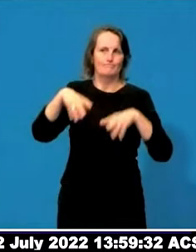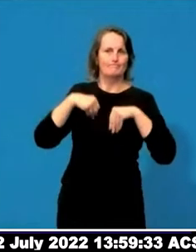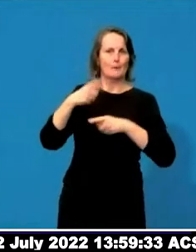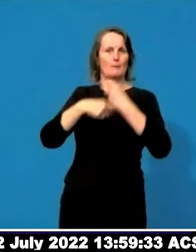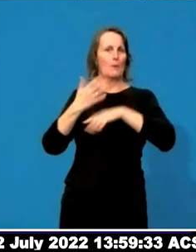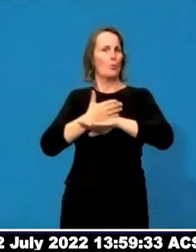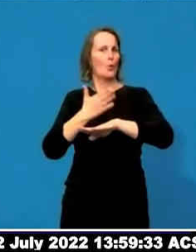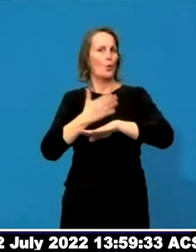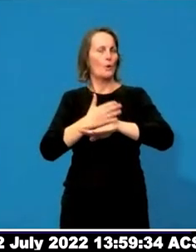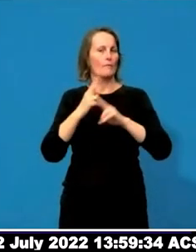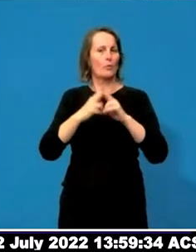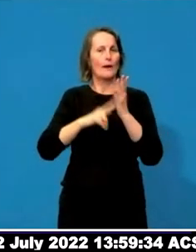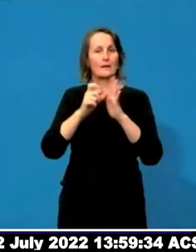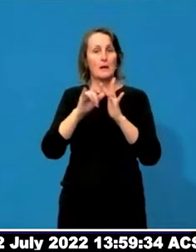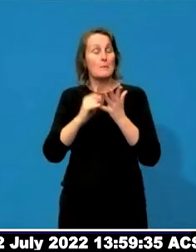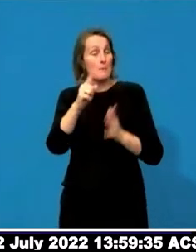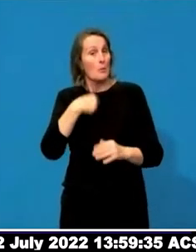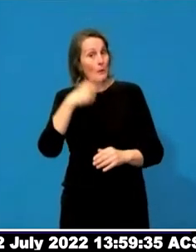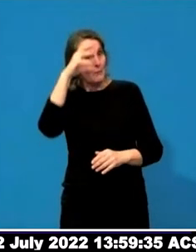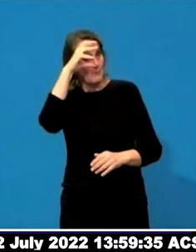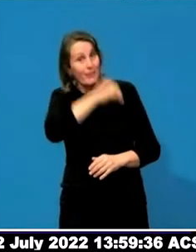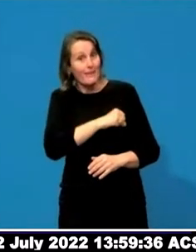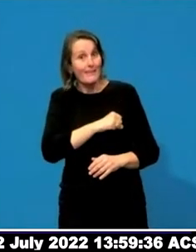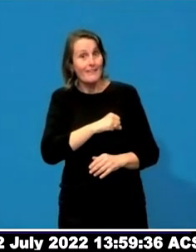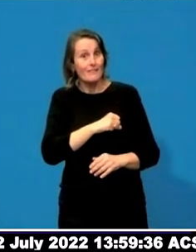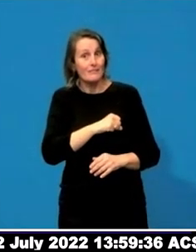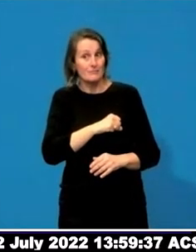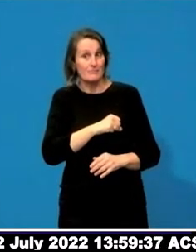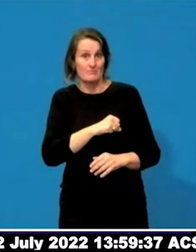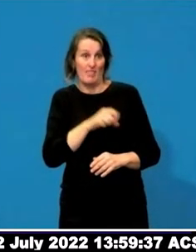But we believe that that's - in the end, that's going to be the only way